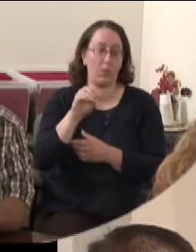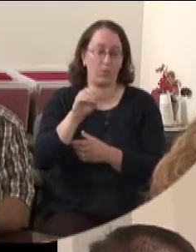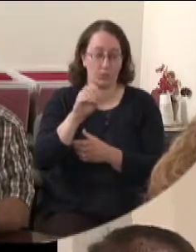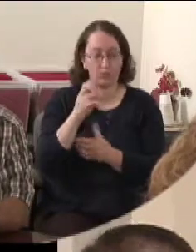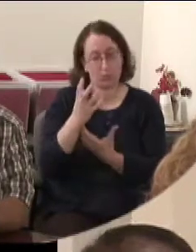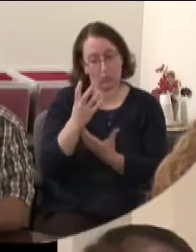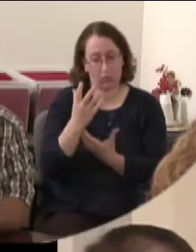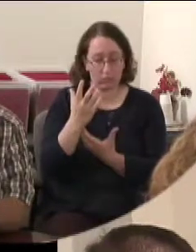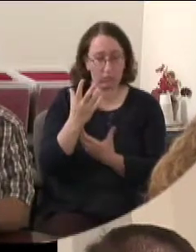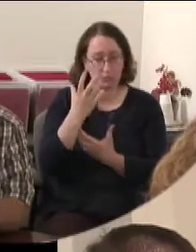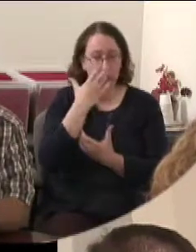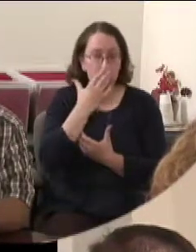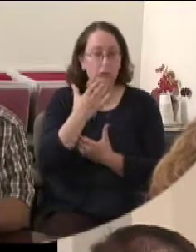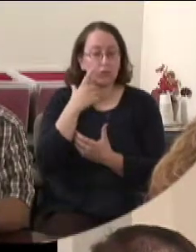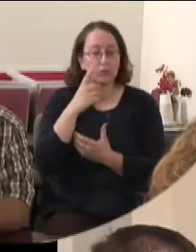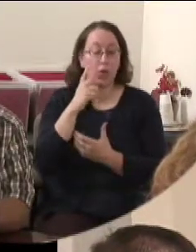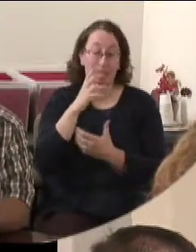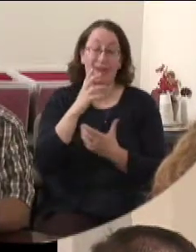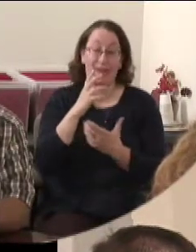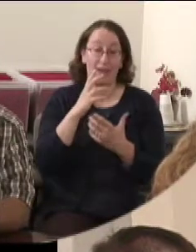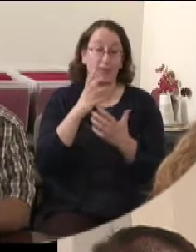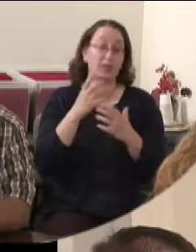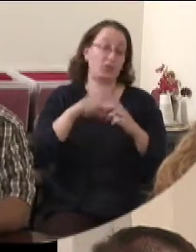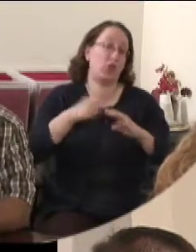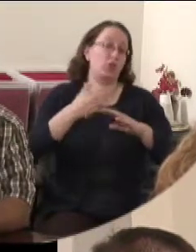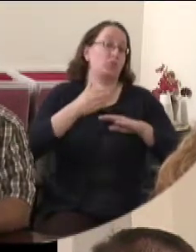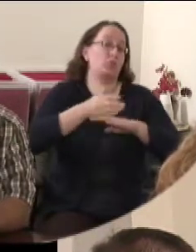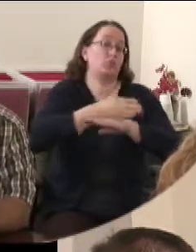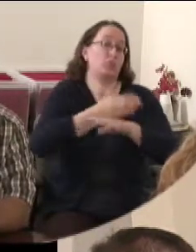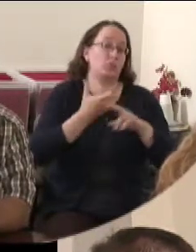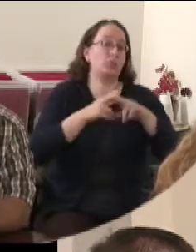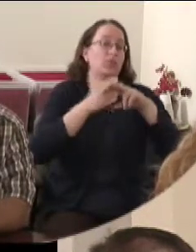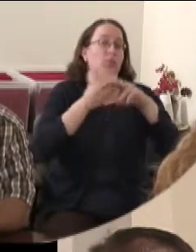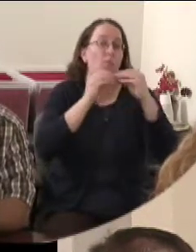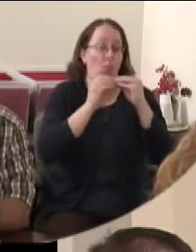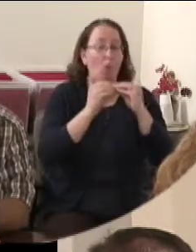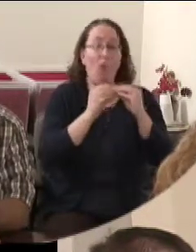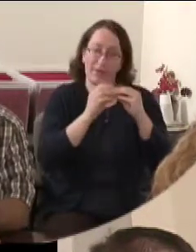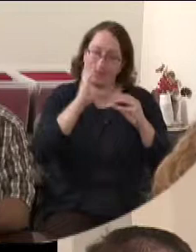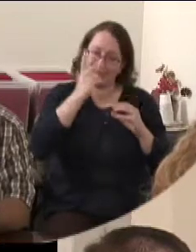Steven: But it is coming up. It's actually going in the right direction.